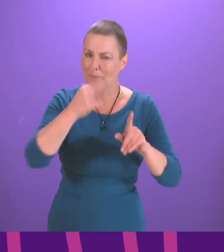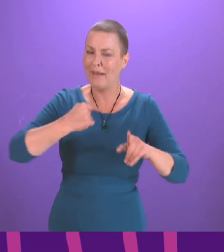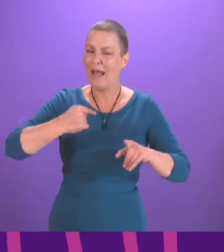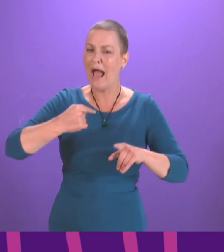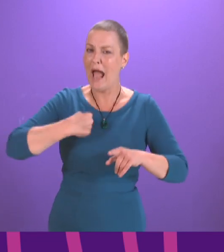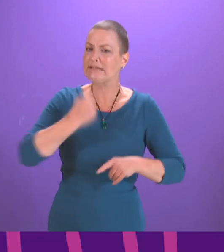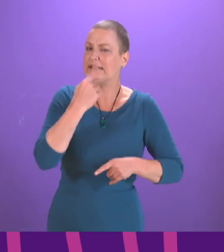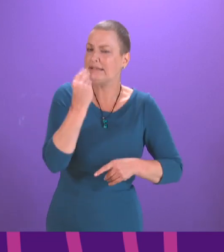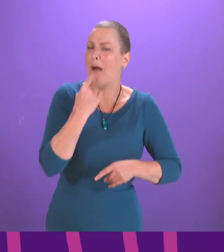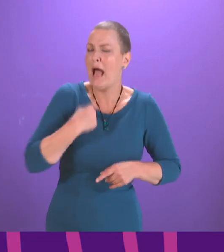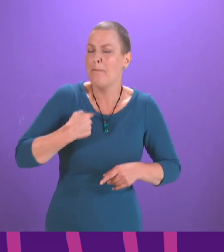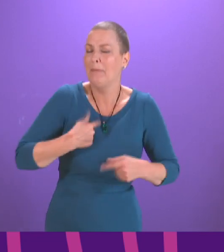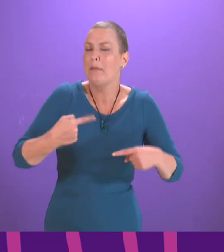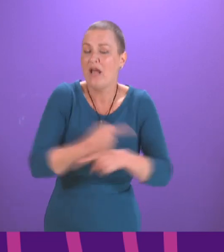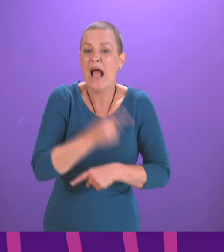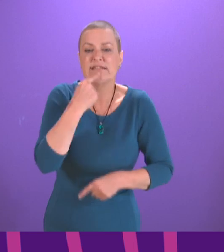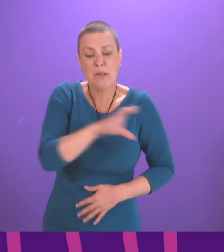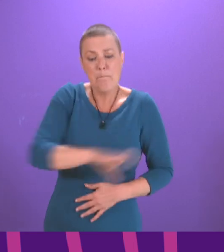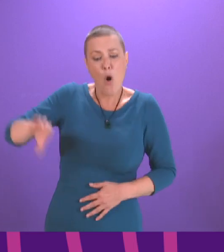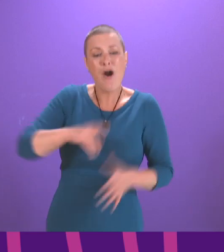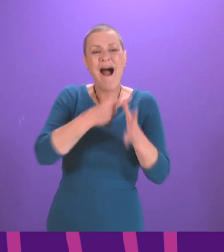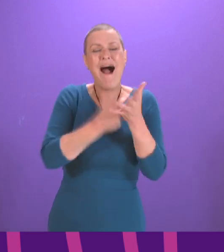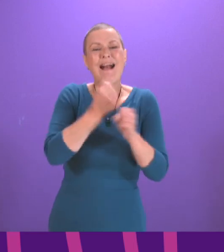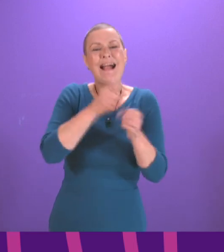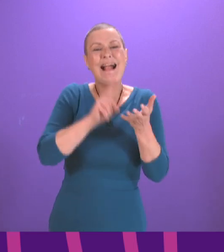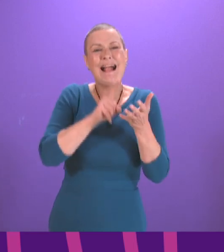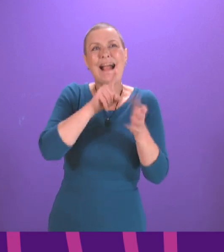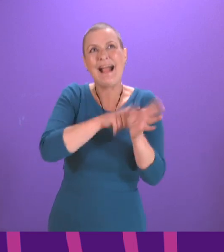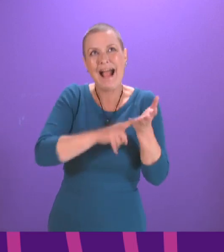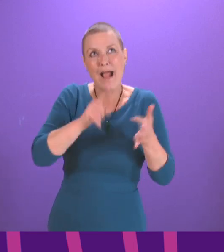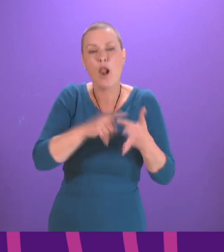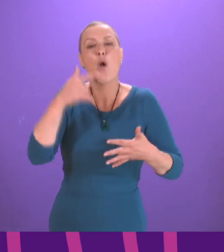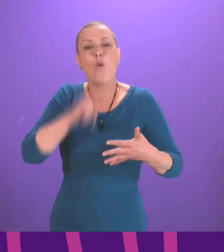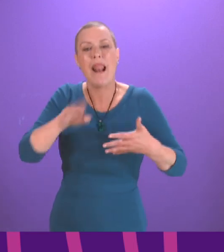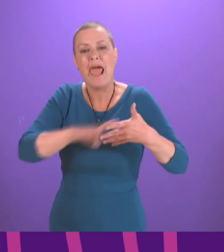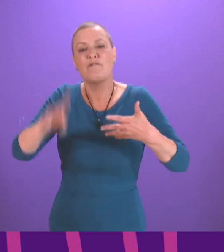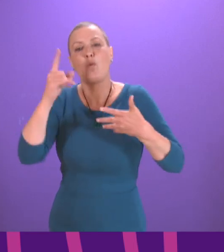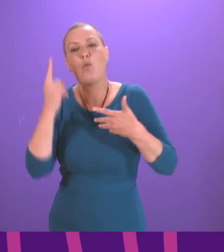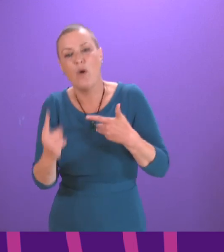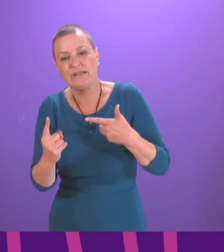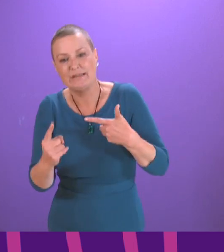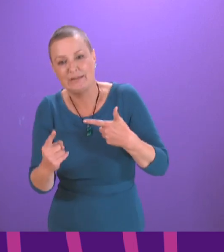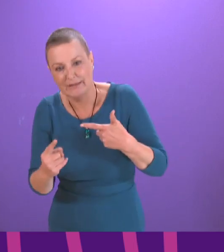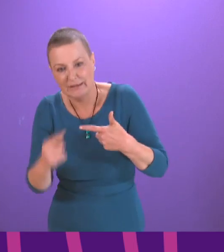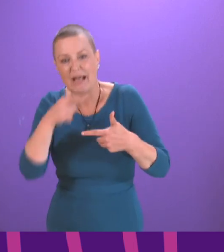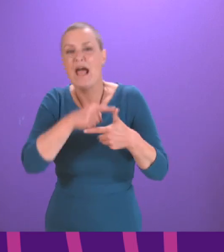answer to Richard Leonard. I said that the Borders and Argyll and Bute are in level 1 and argued to go to level zero. Of course, the Borders and Argyll and Bute are in level